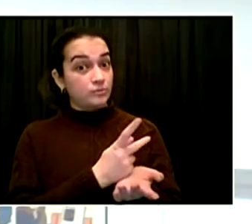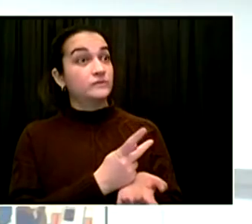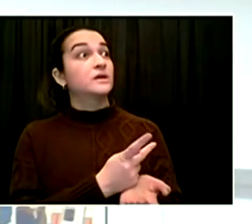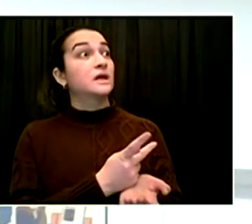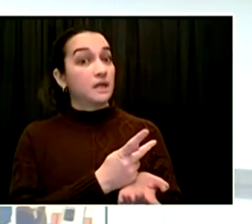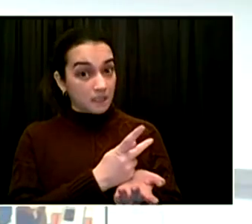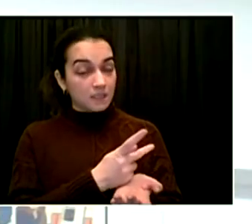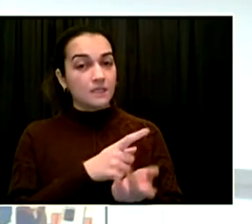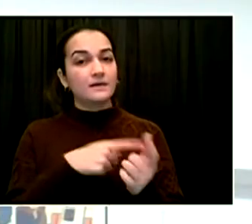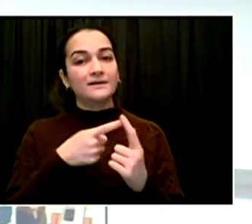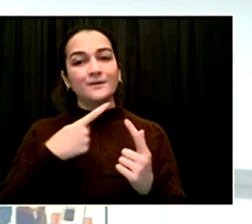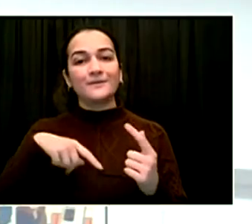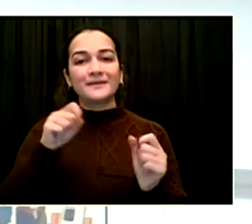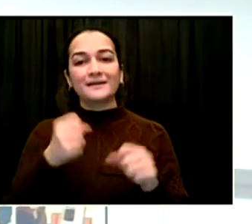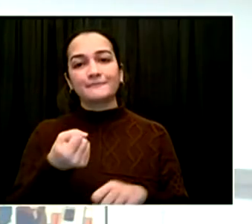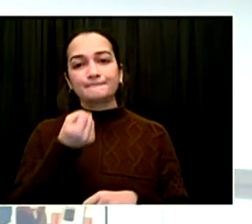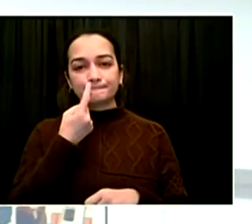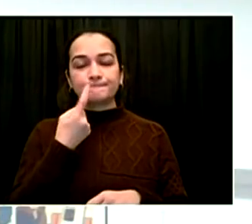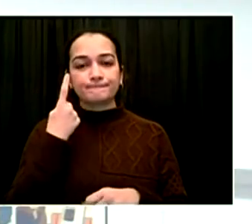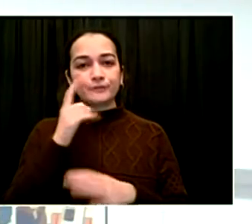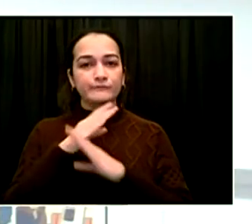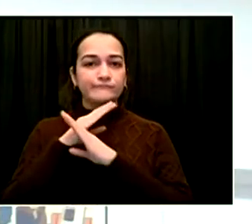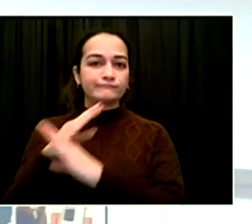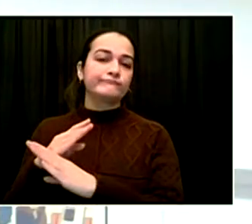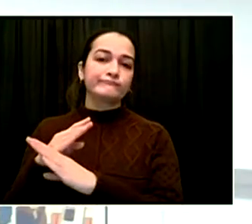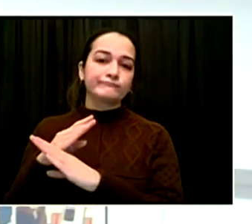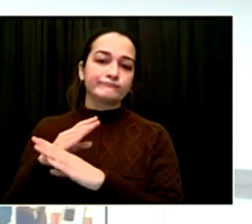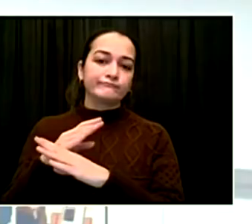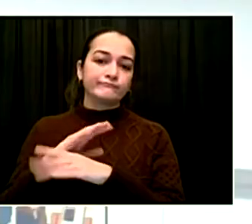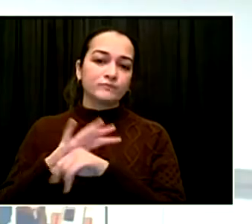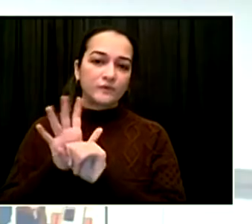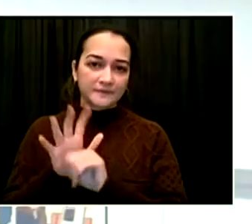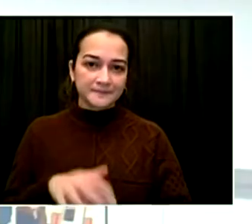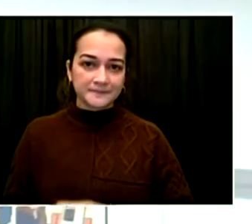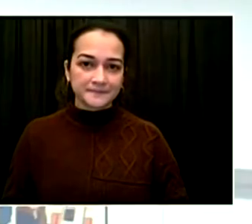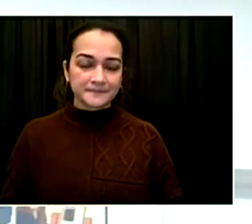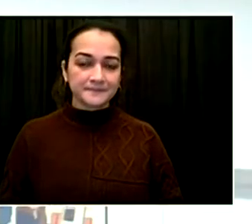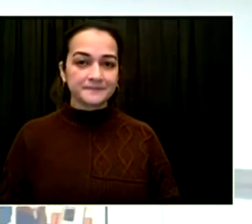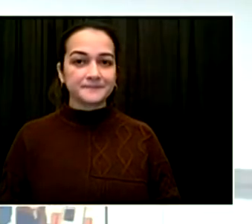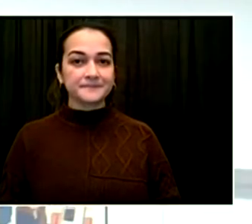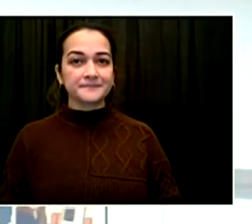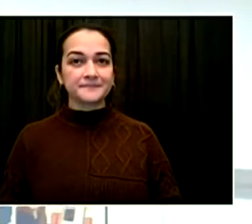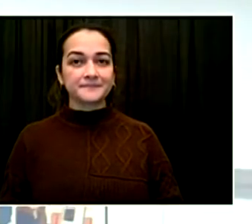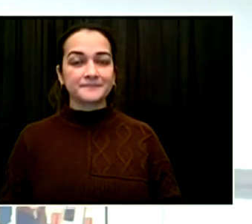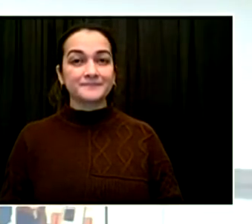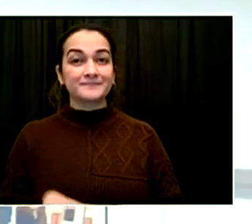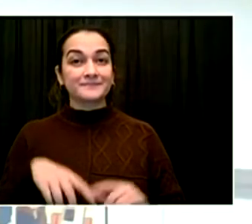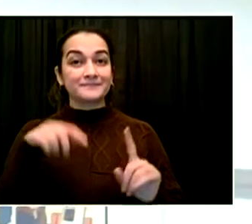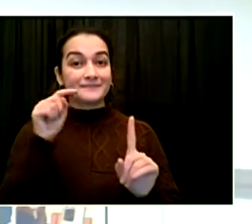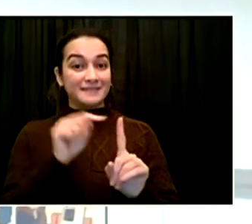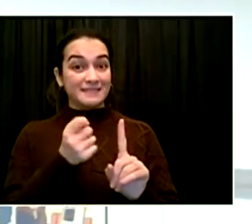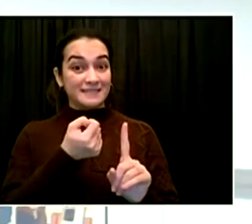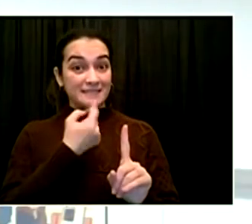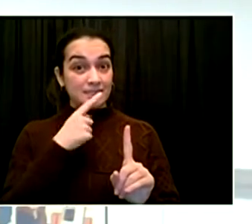NEED THE FDA TO MOVE WITH SO LAIRTY ON THAT AND HAVE IT SUPPLIED AND DELIVERED TO NEW